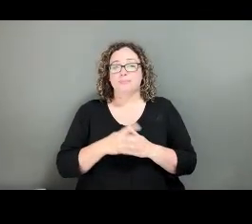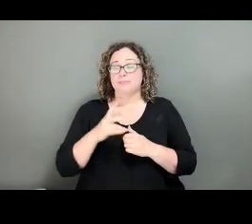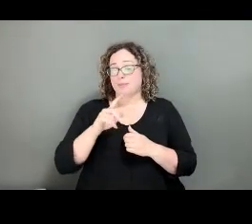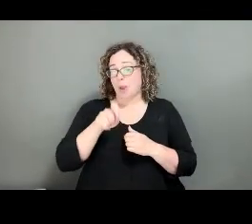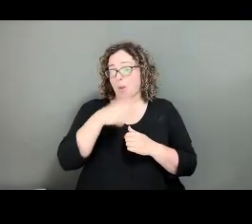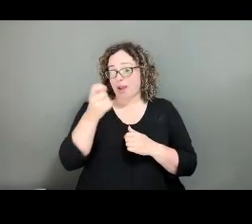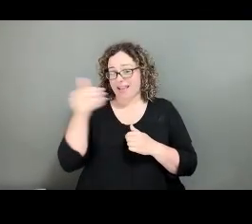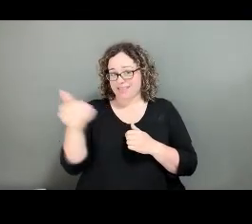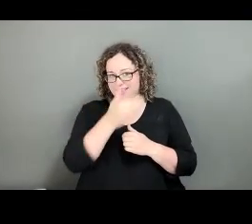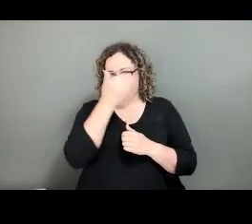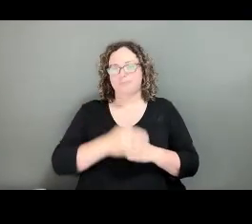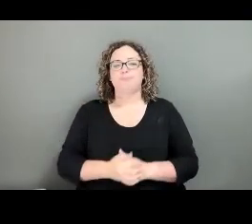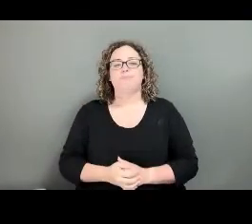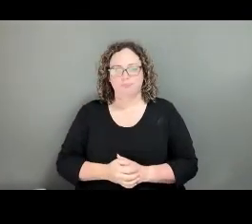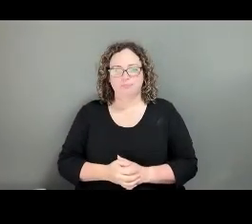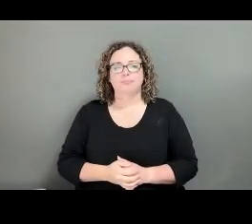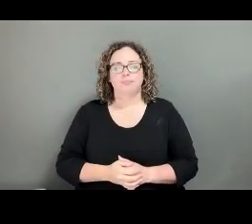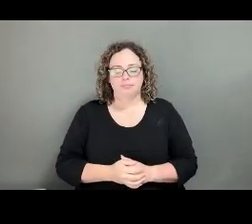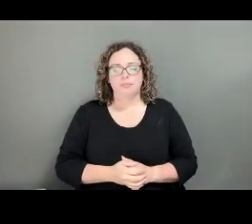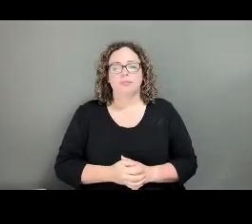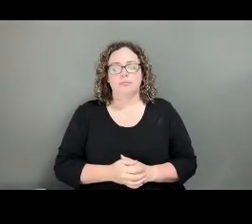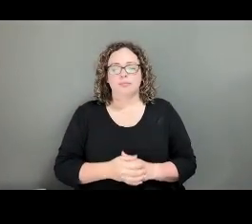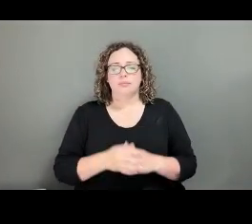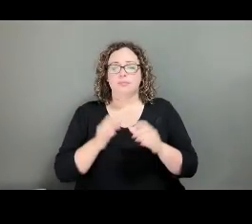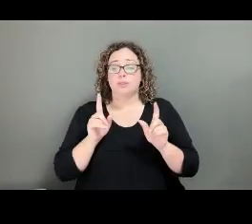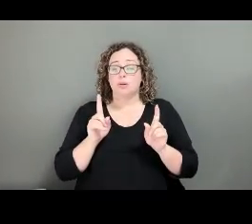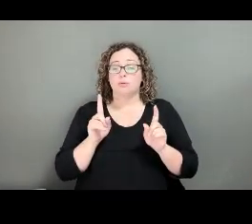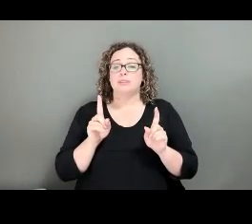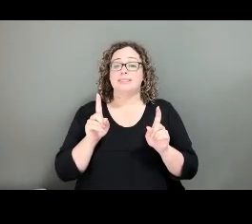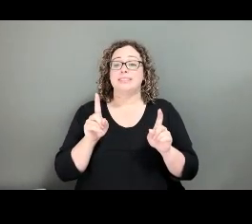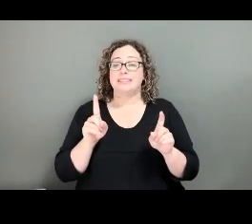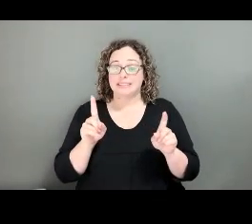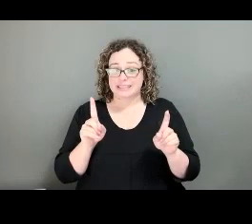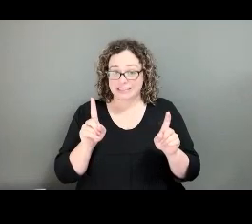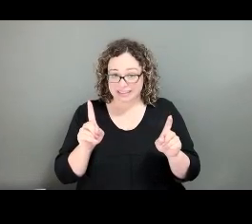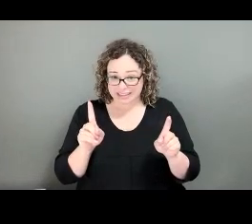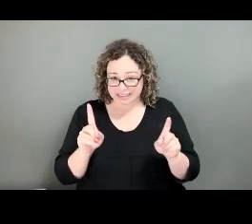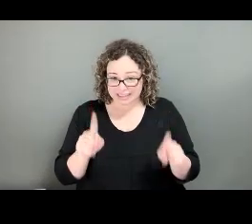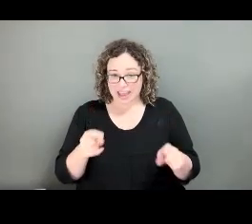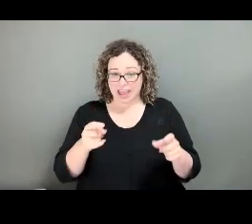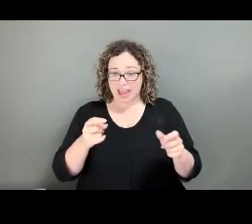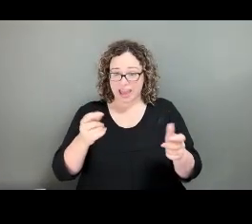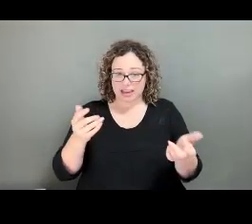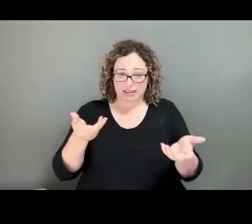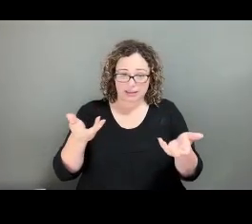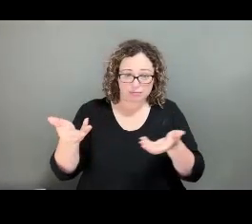Before we get into sharing our joy and our presentations,